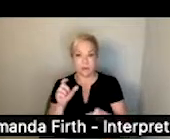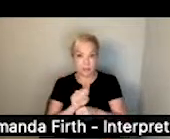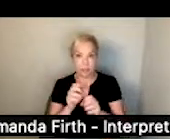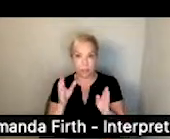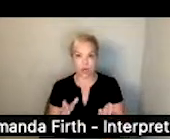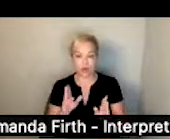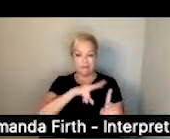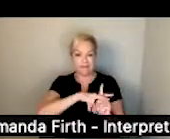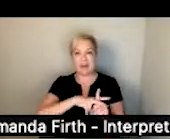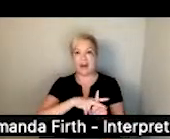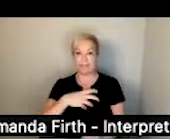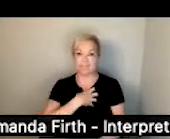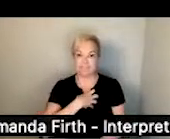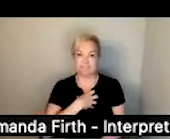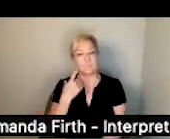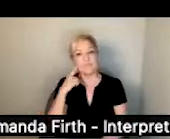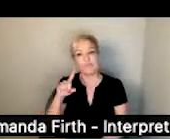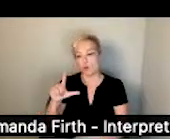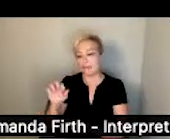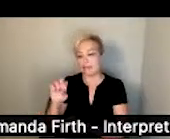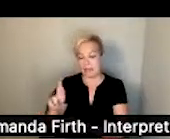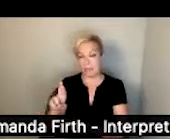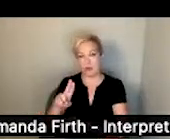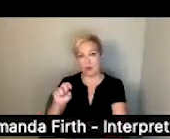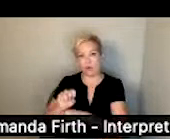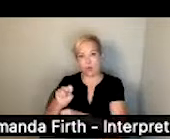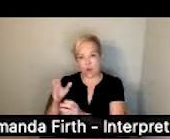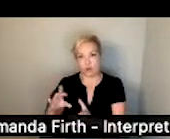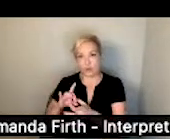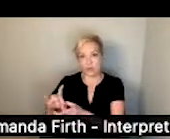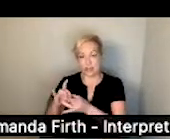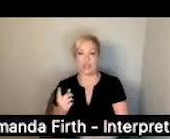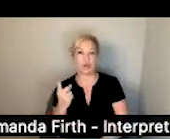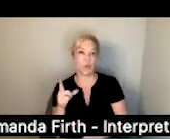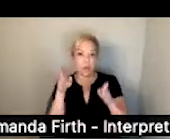election with the National Labor Relations Board. Vernon Byron, who has worked at DIA for 11 years,